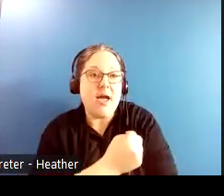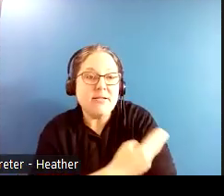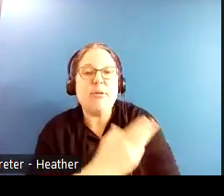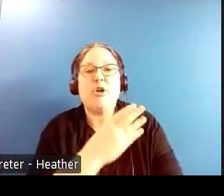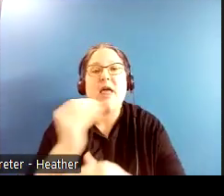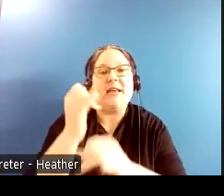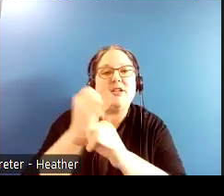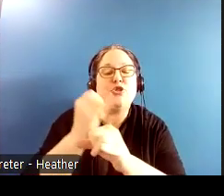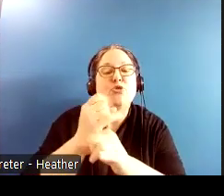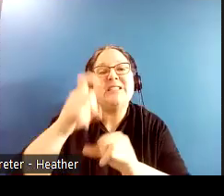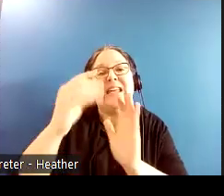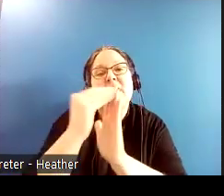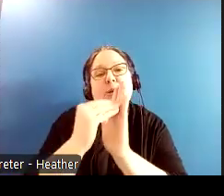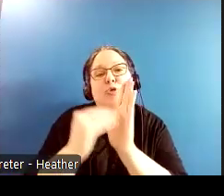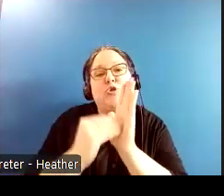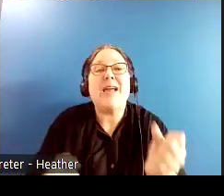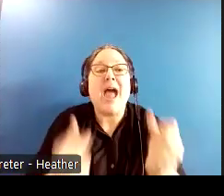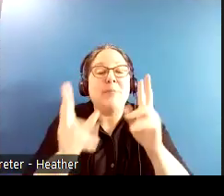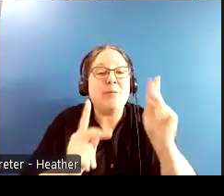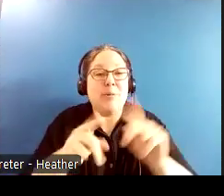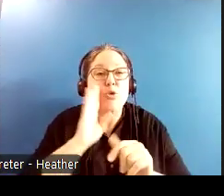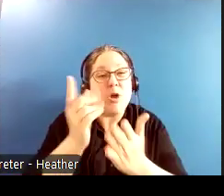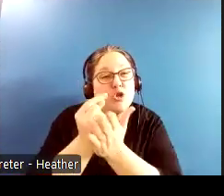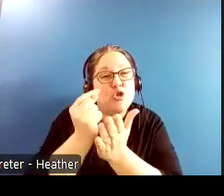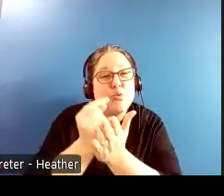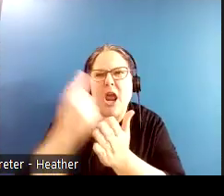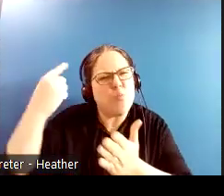needed to keep track of how many people they were treating and what they were treating them for.